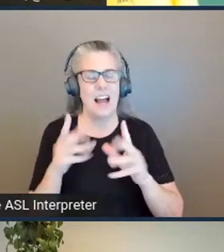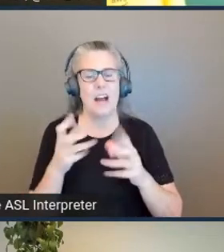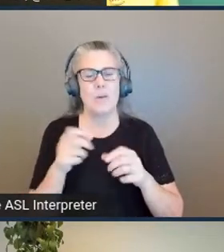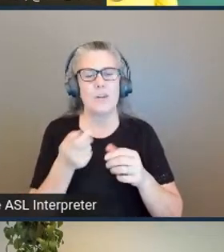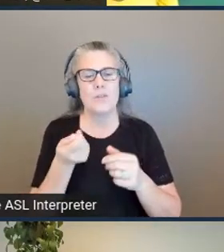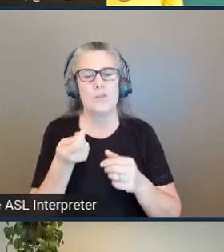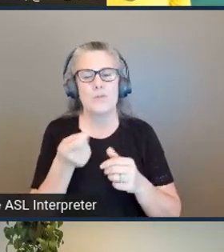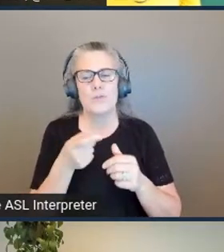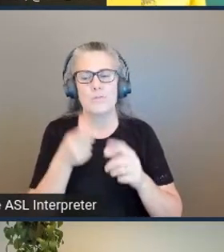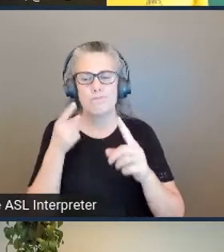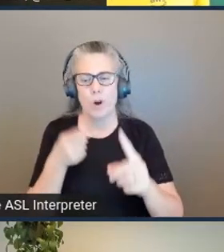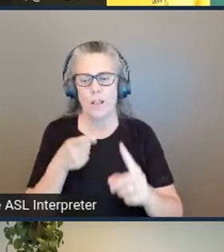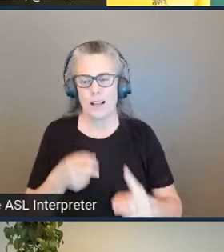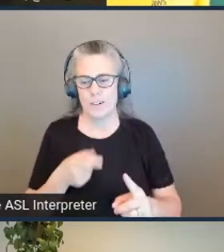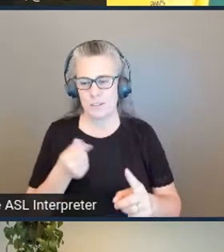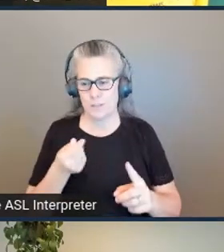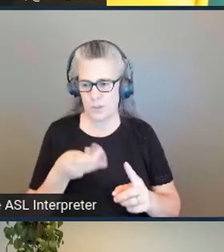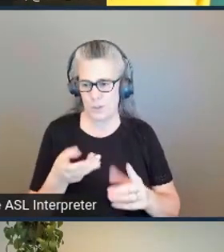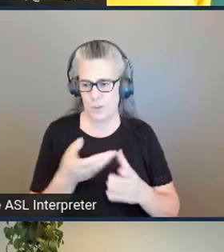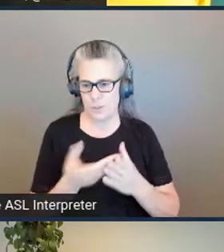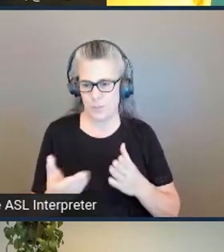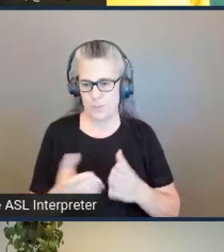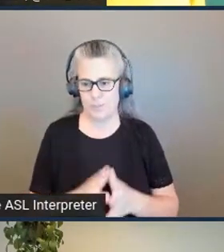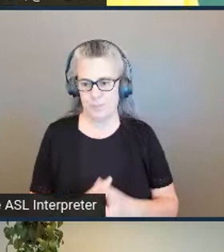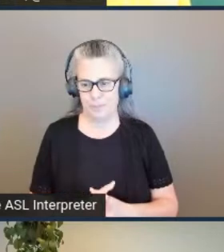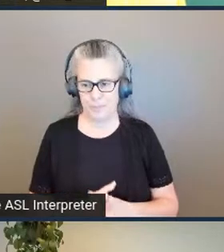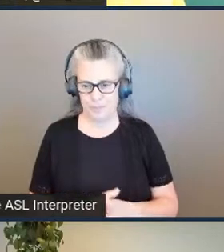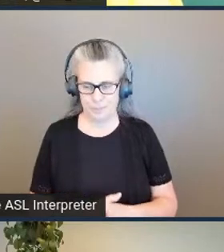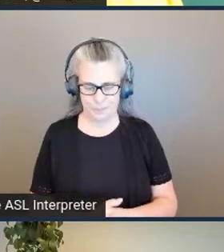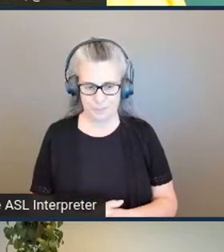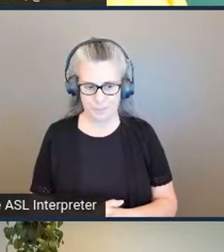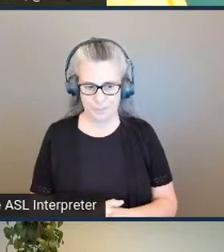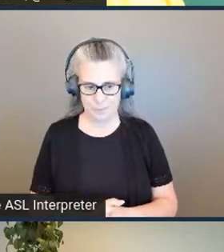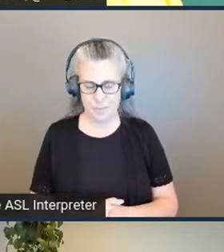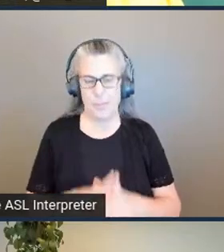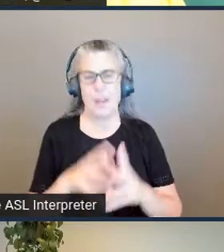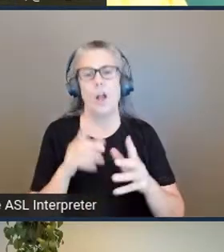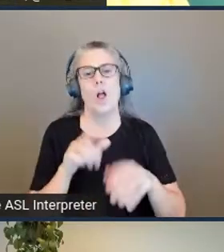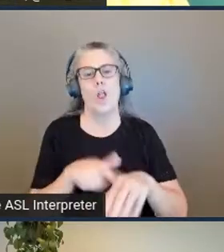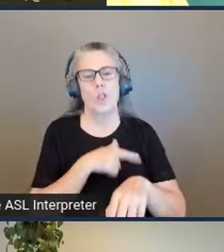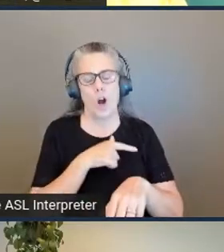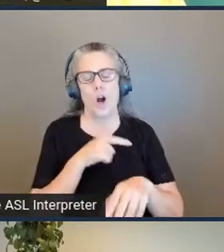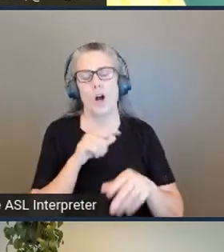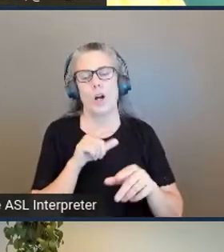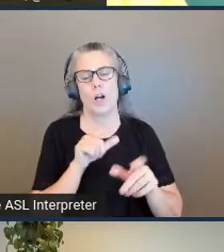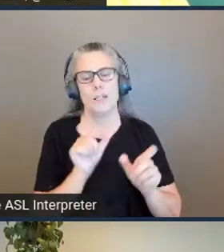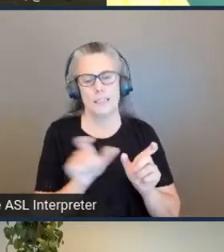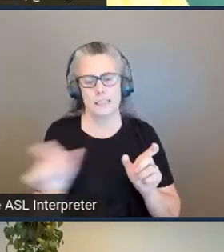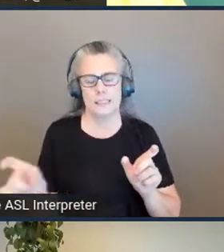So one thing we mentioned long influence payload sizes processing times we have a processing time